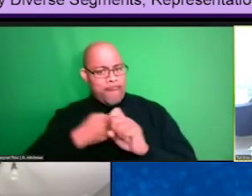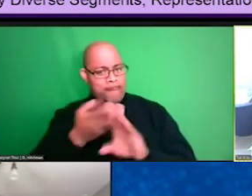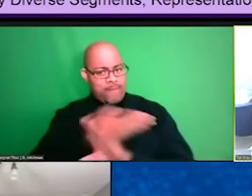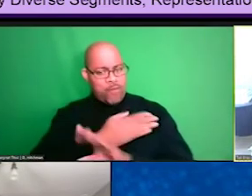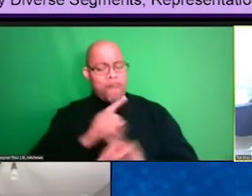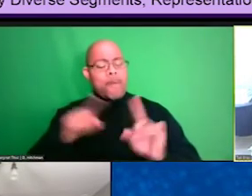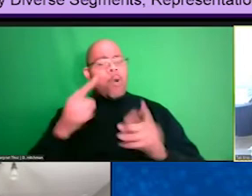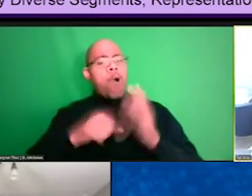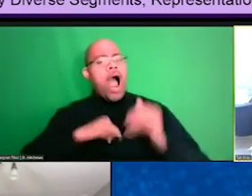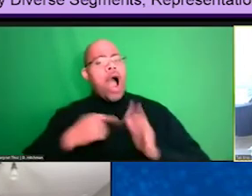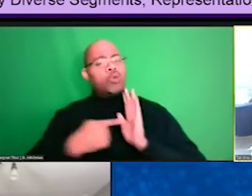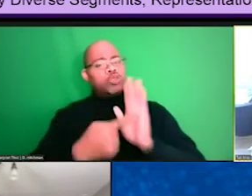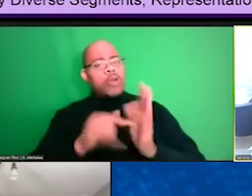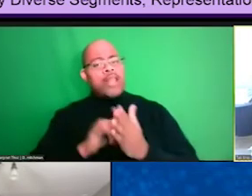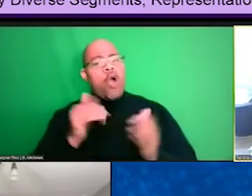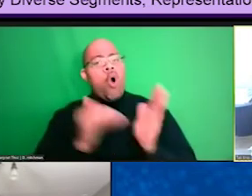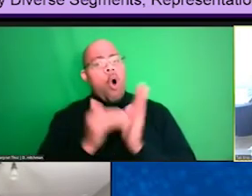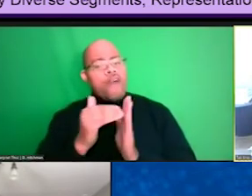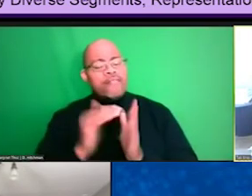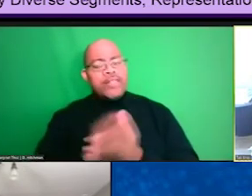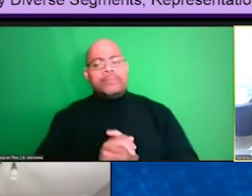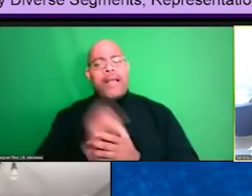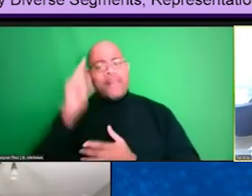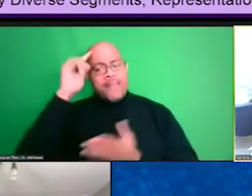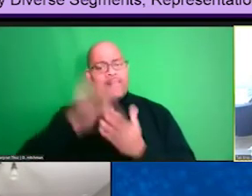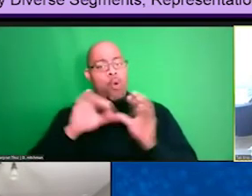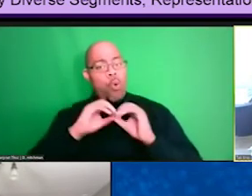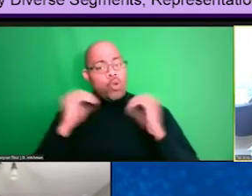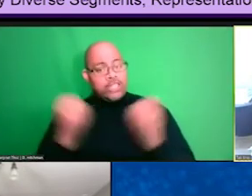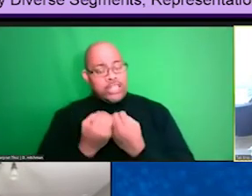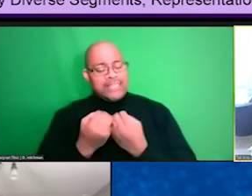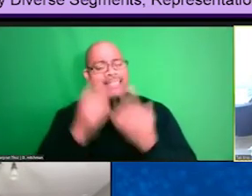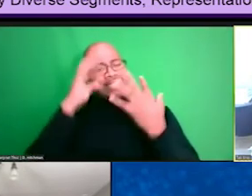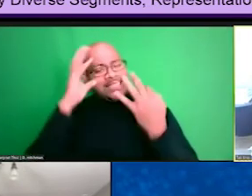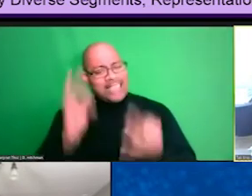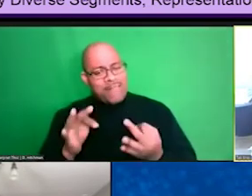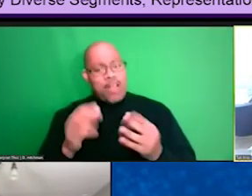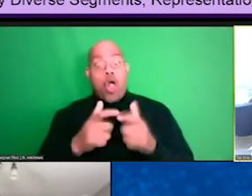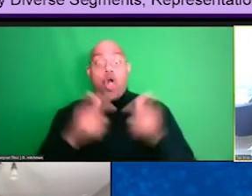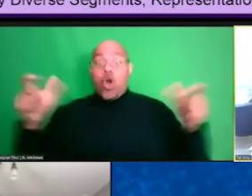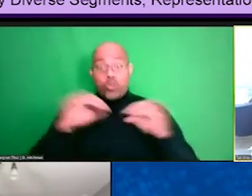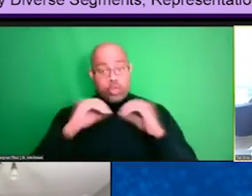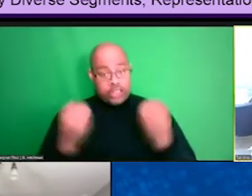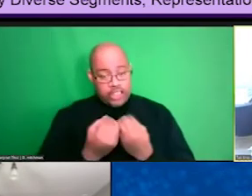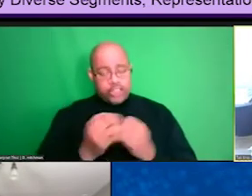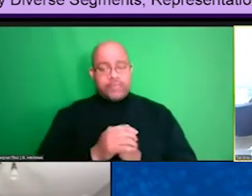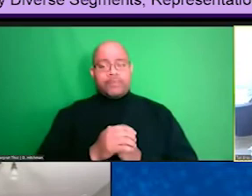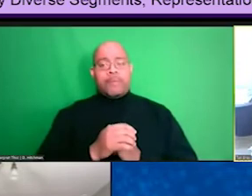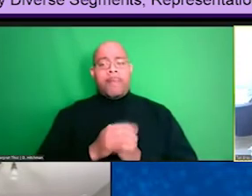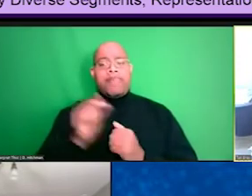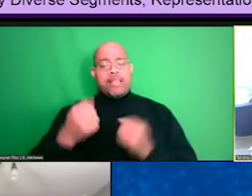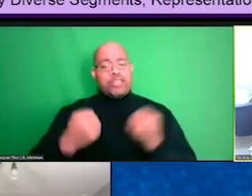what I would share is that often I think an organization, certainly in large organizations, supporting sort of